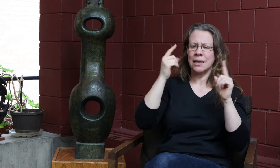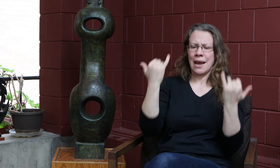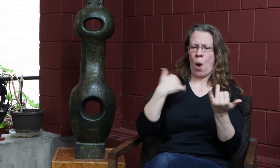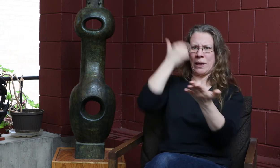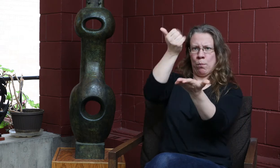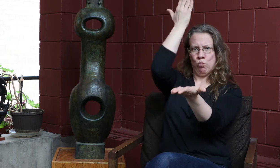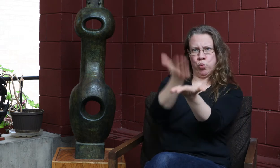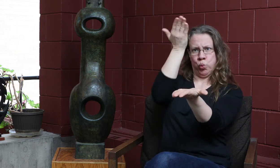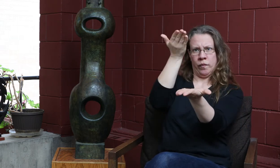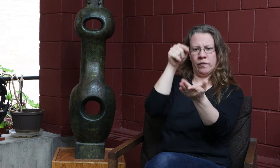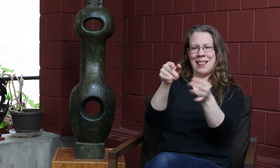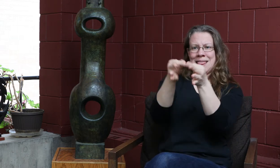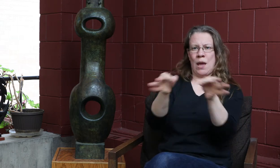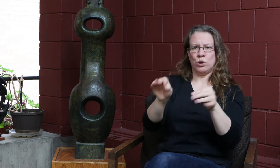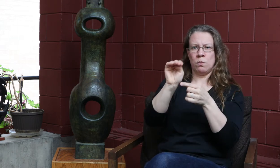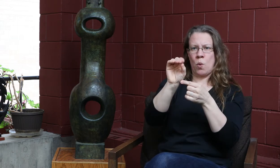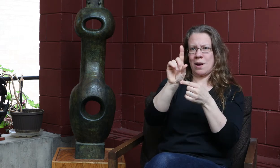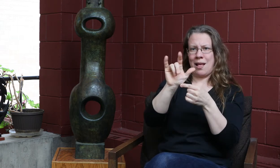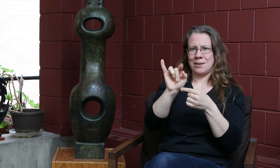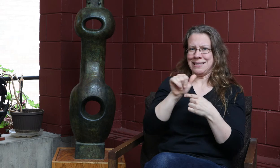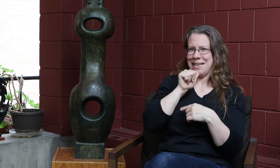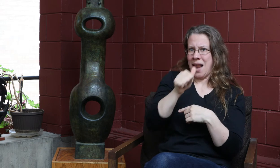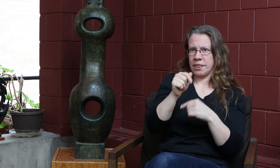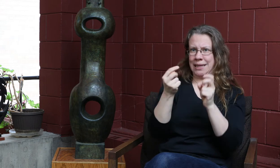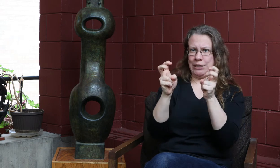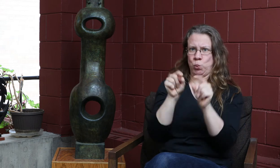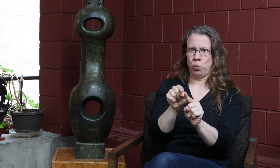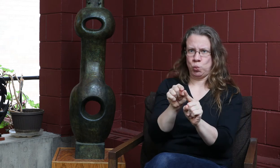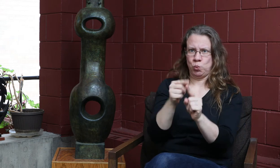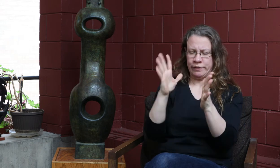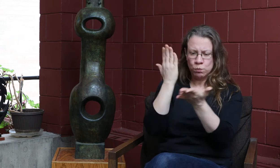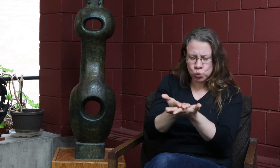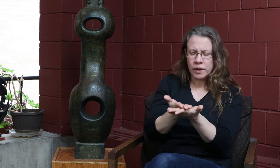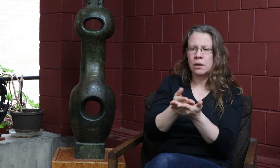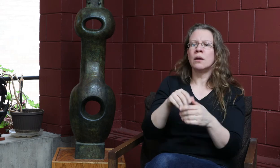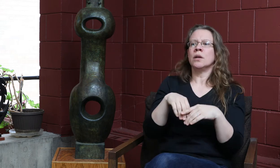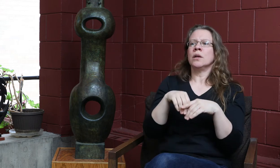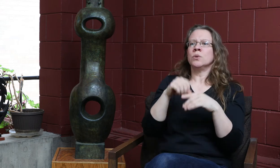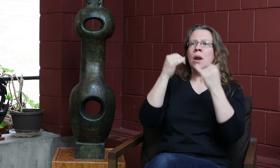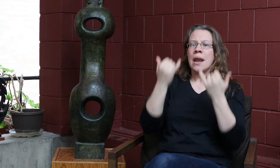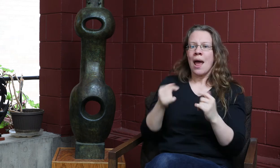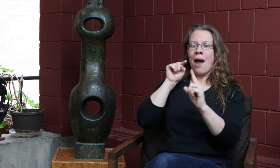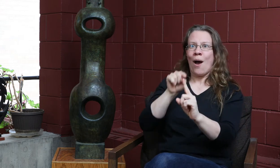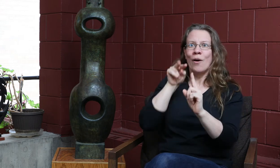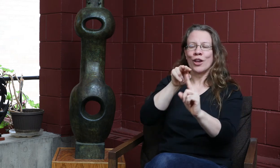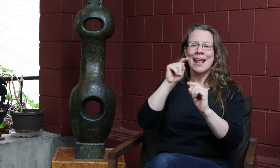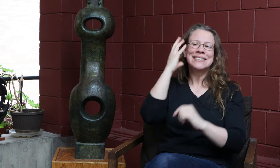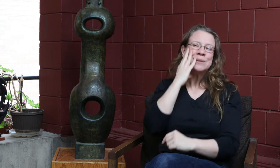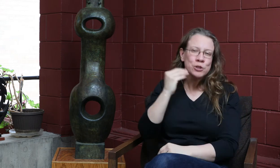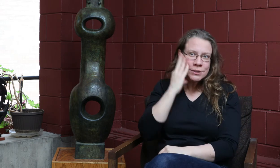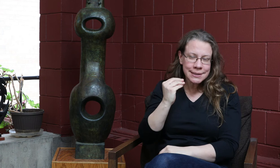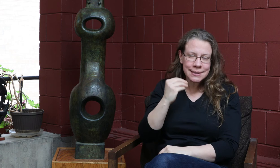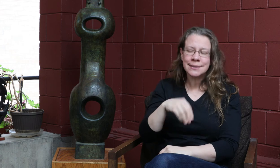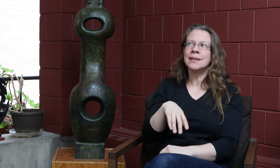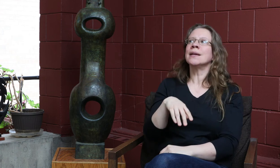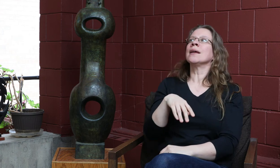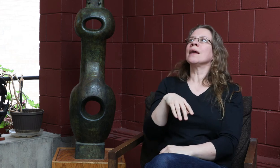language modality isn’t the issue. It’s proven. So now, we are looking at experiences.